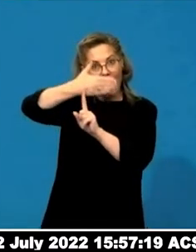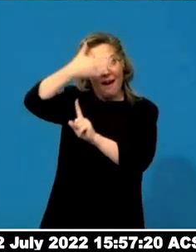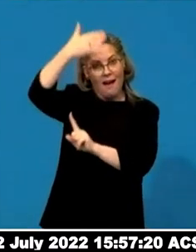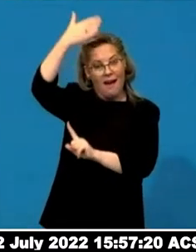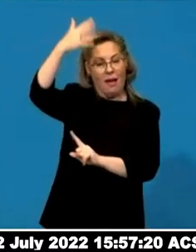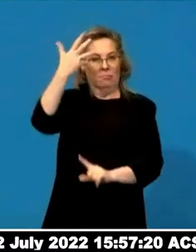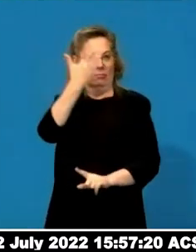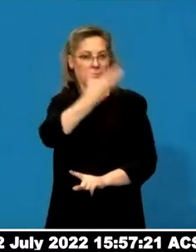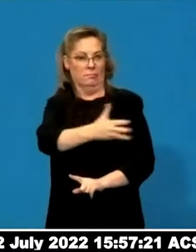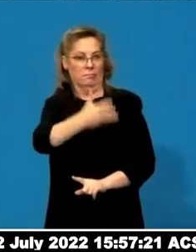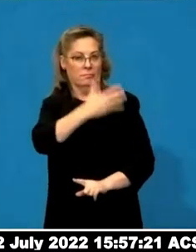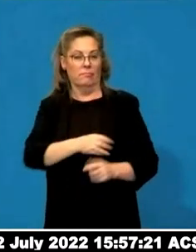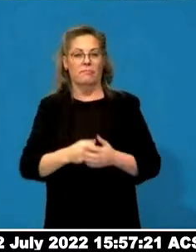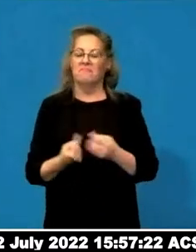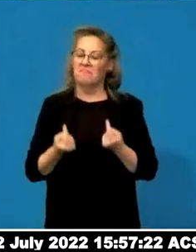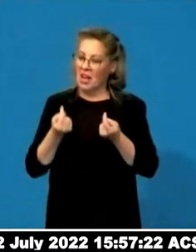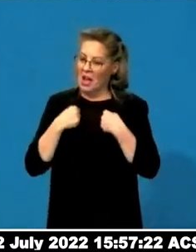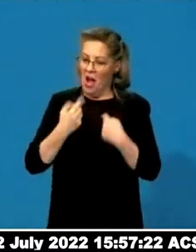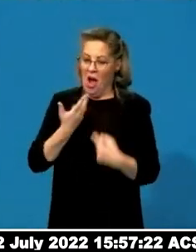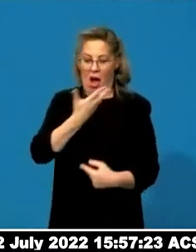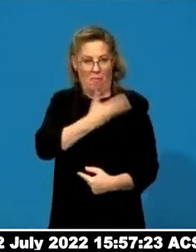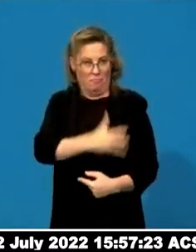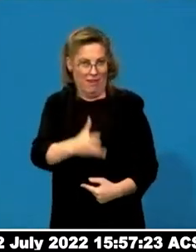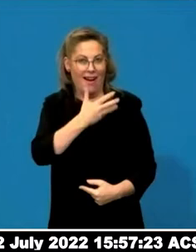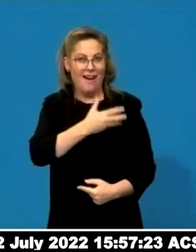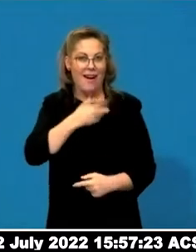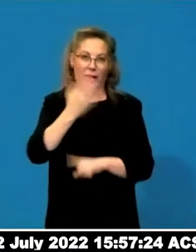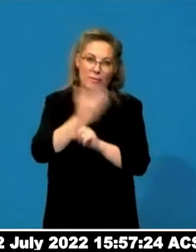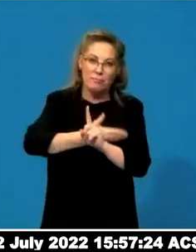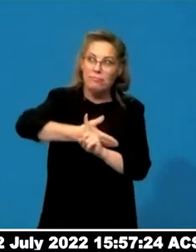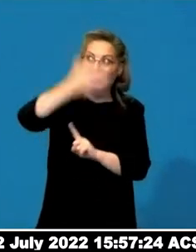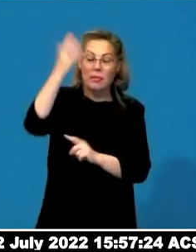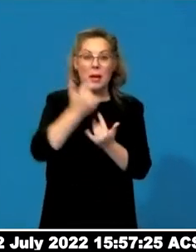It makes me feel proud to be asked to raise the flag at any events.